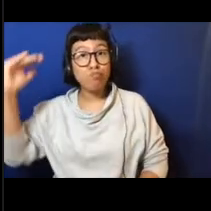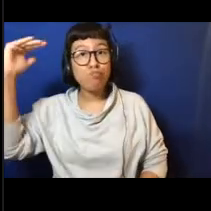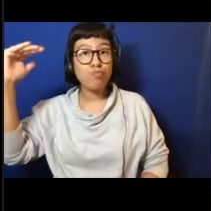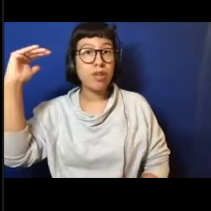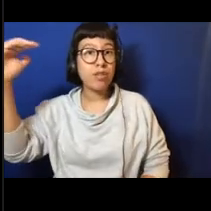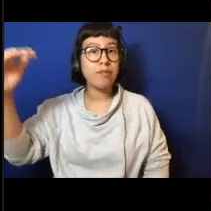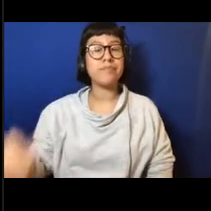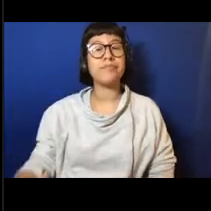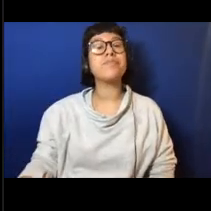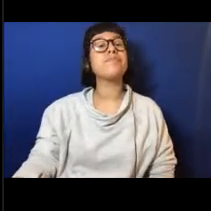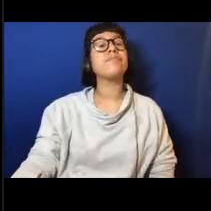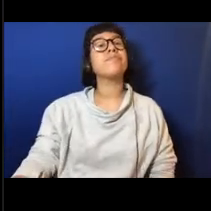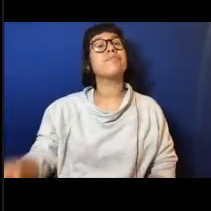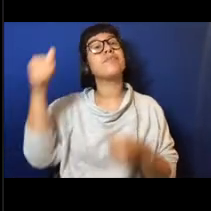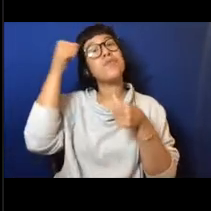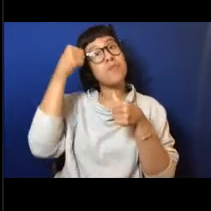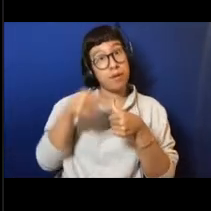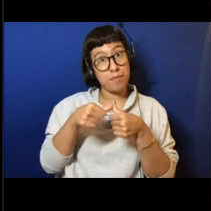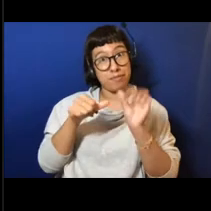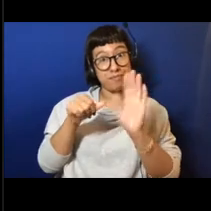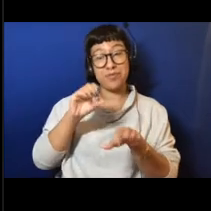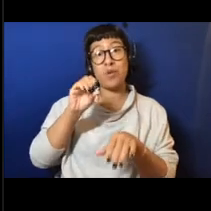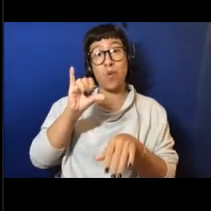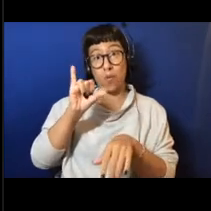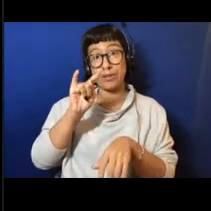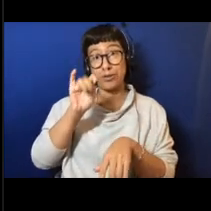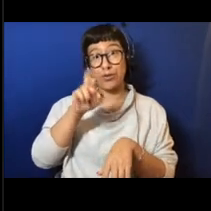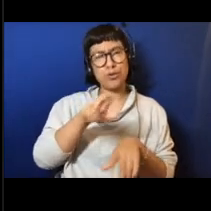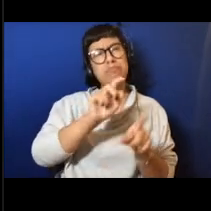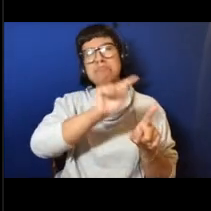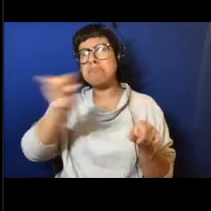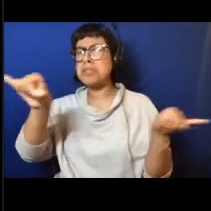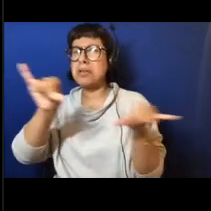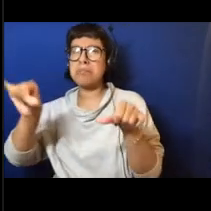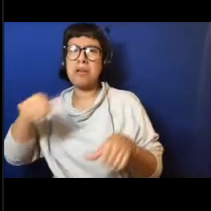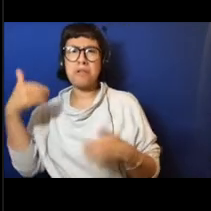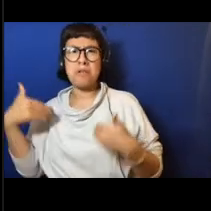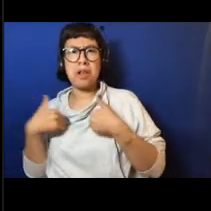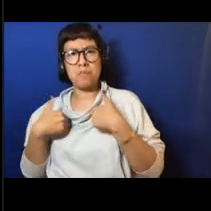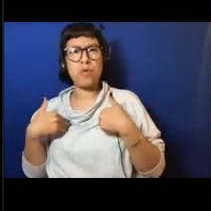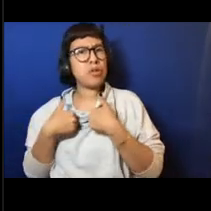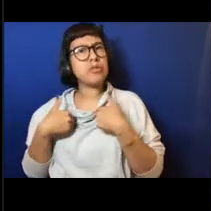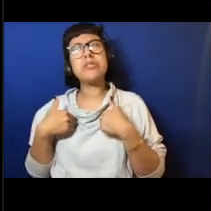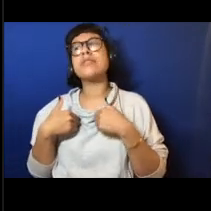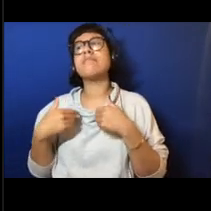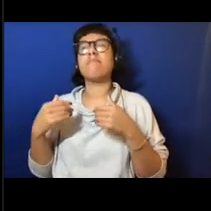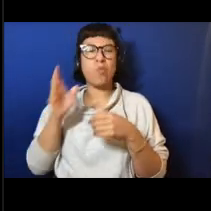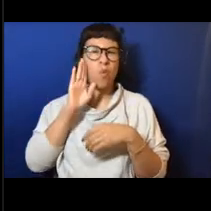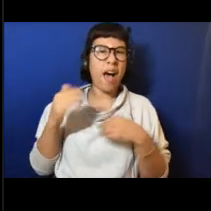One thing to remember is that oysters, like many other animals, only be produced at certain times of the year.